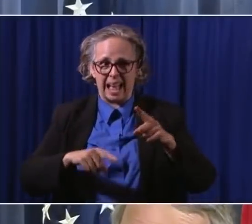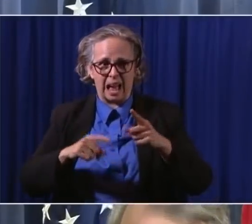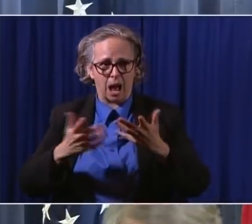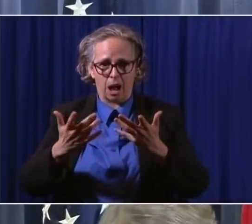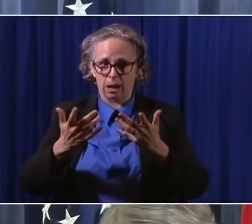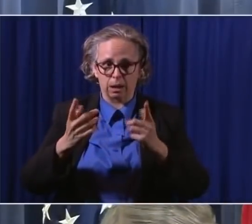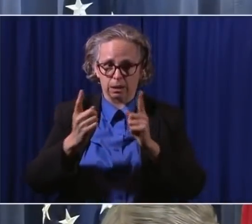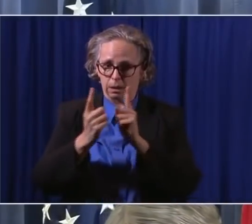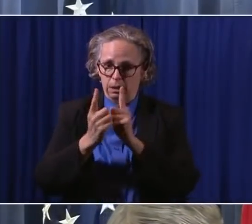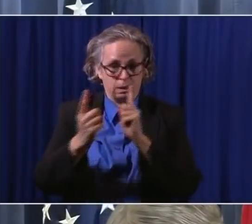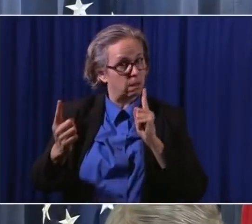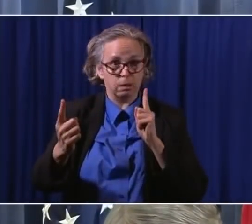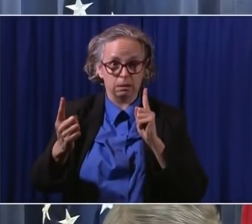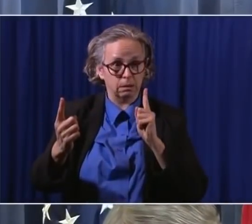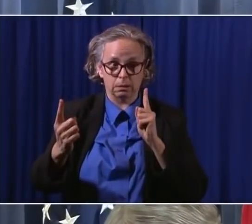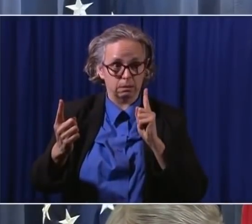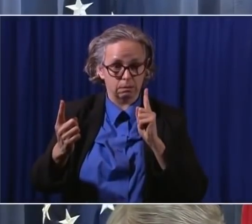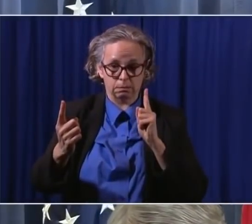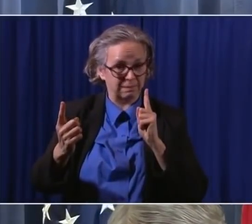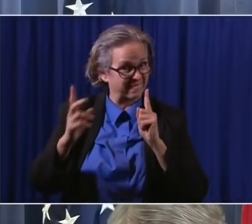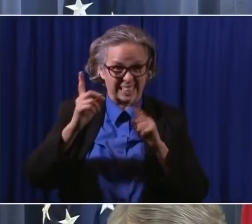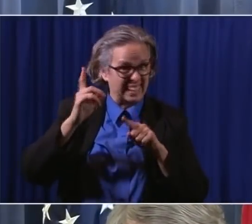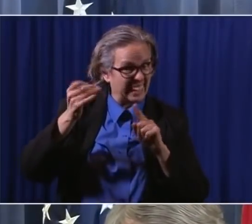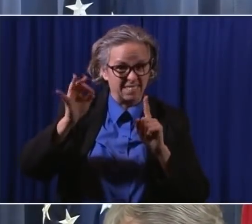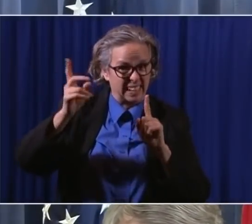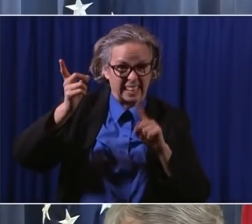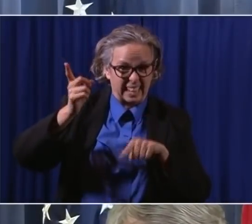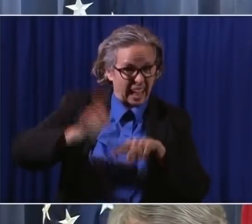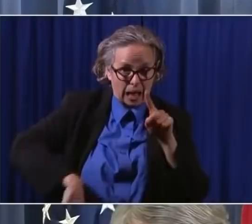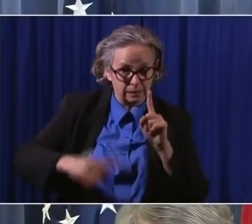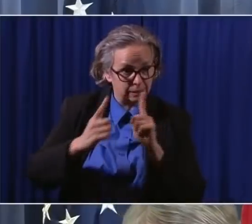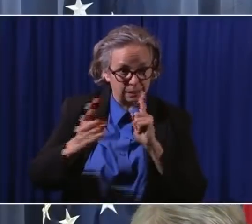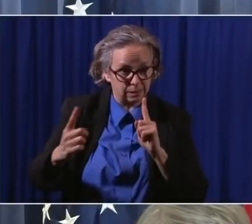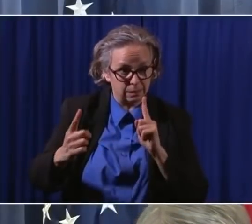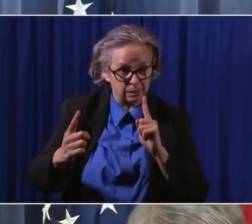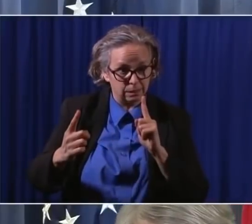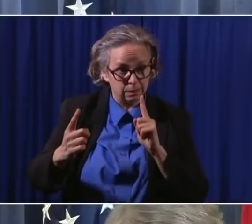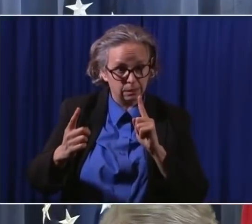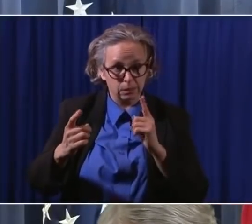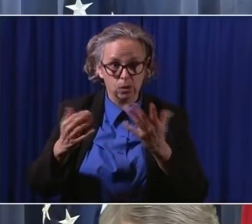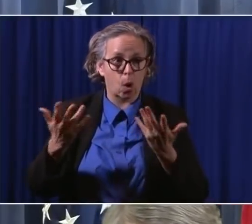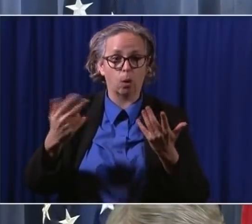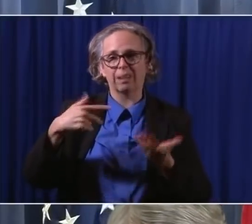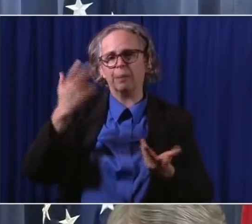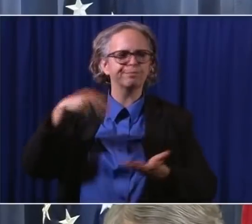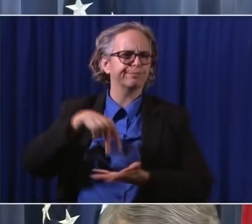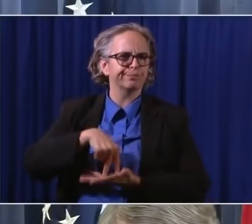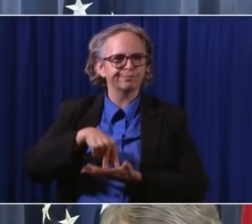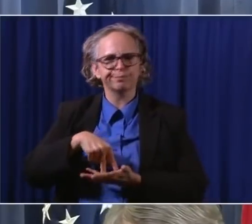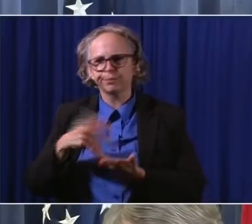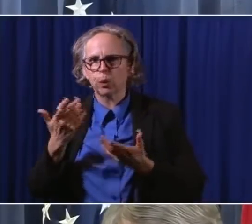FOLLOWING CIRCUMSTANCES. WHEN THEY ARE IN ANY INDOOR LOCATION THAT IS NOT A RESIDENCE.